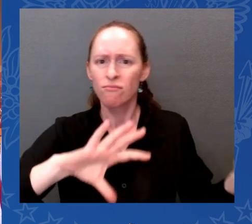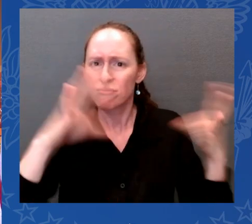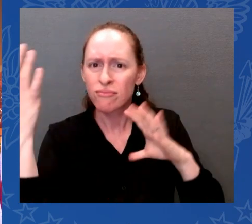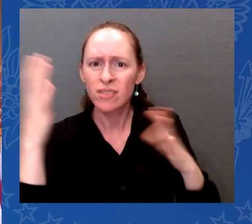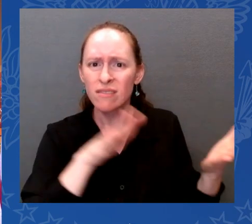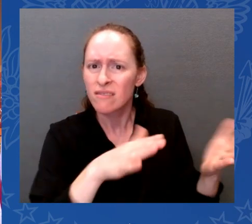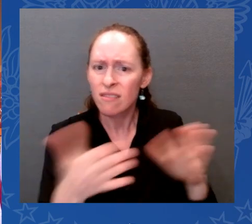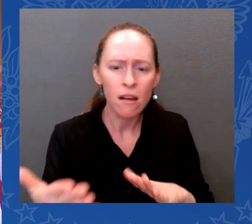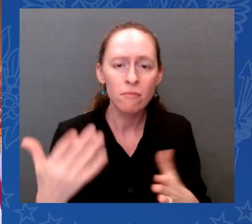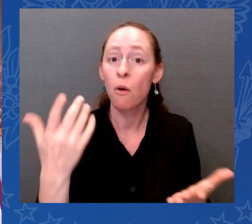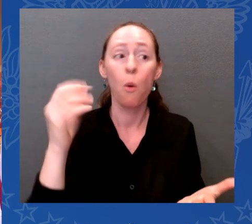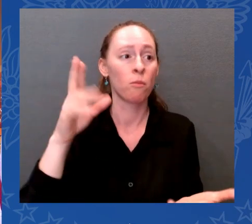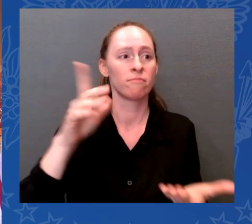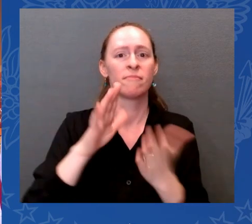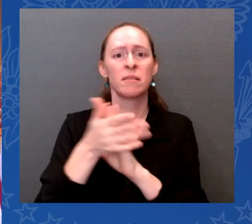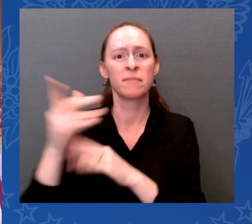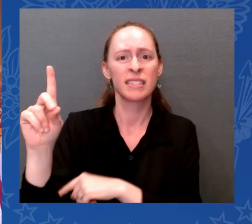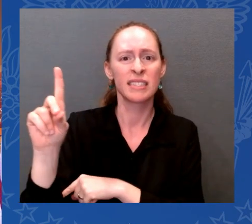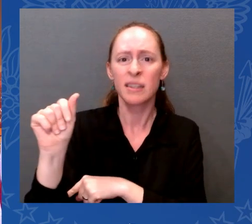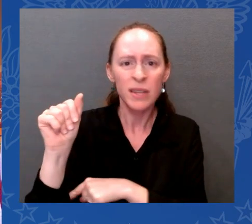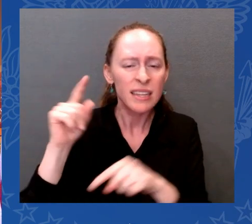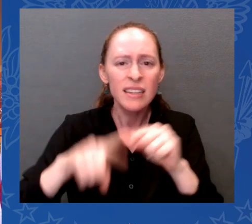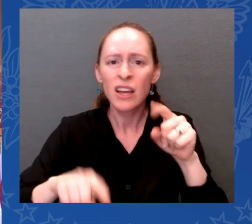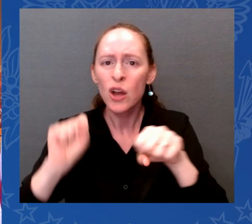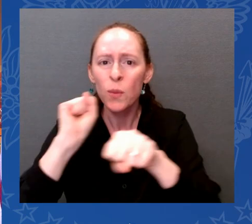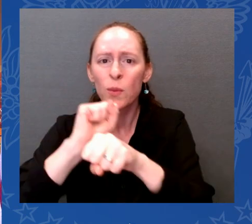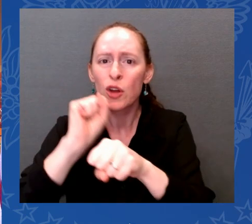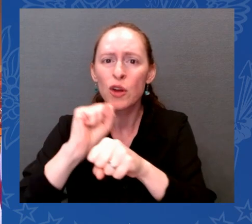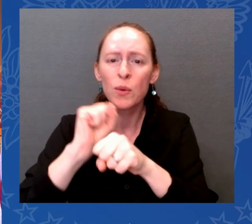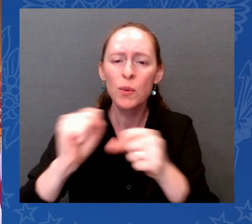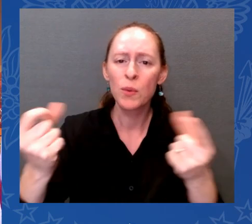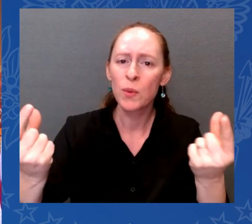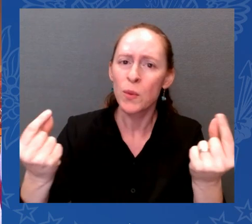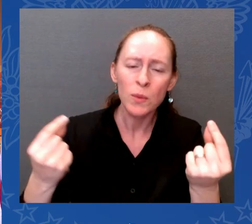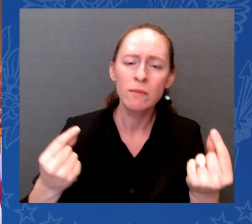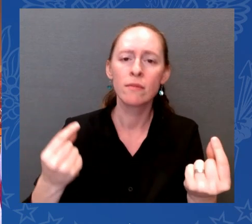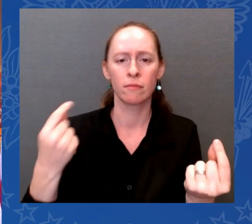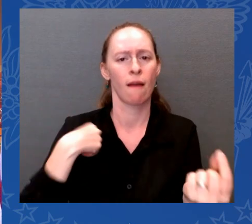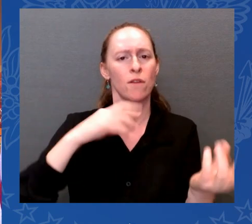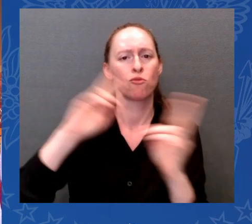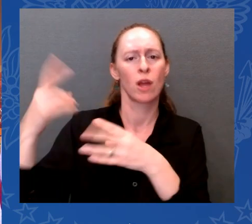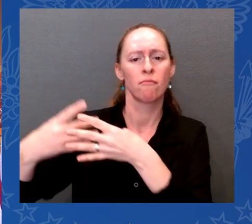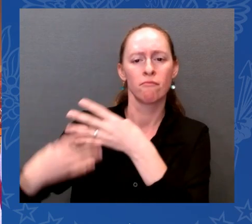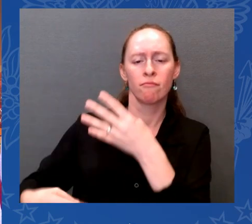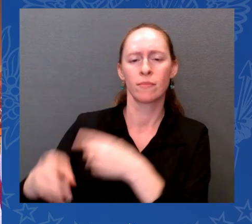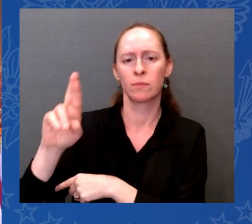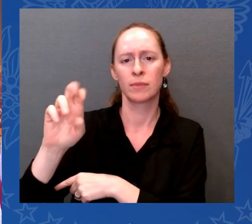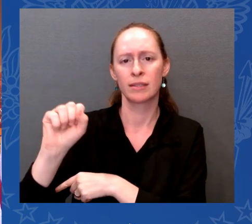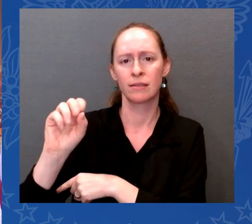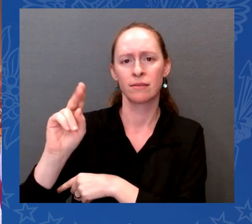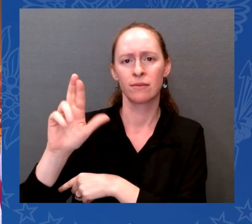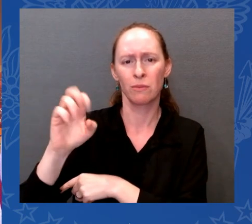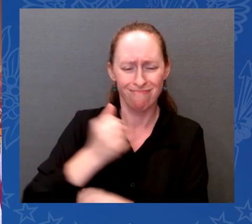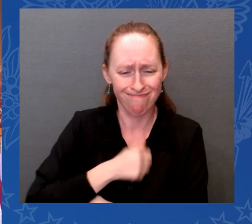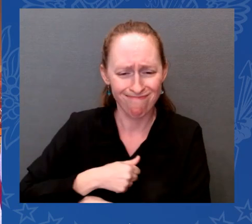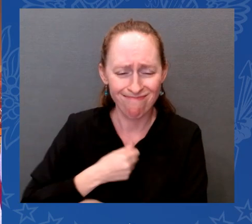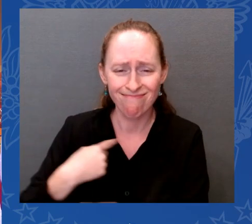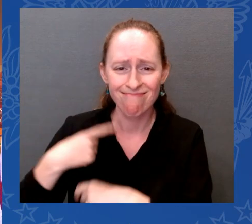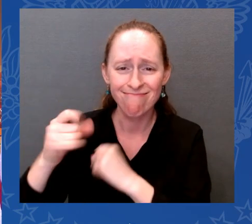but I feel passionately about this. The final point I'd like to make today is that we're doing everything we can to ease the burden